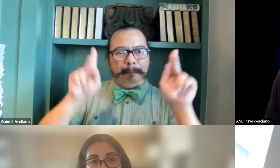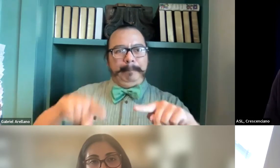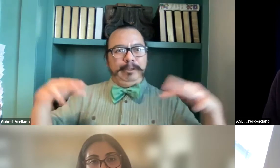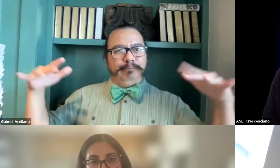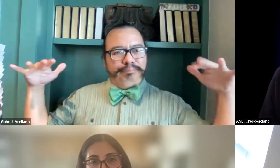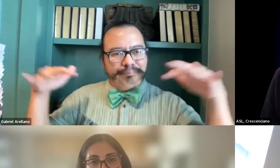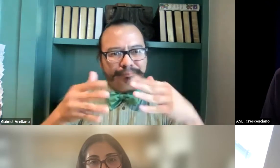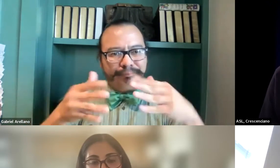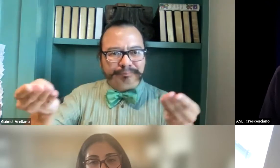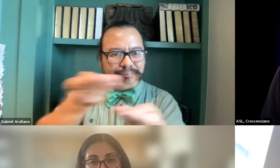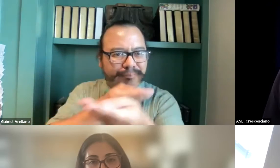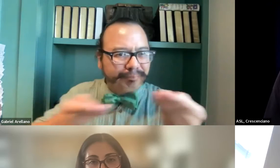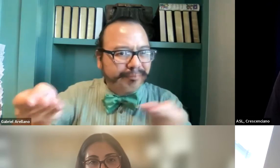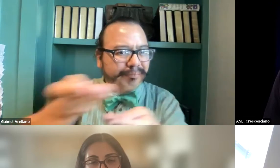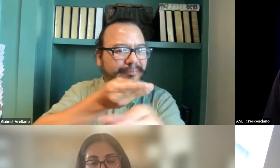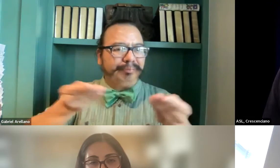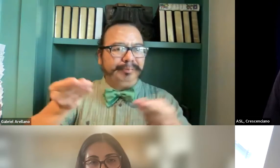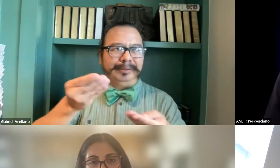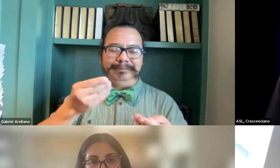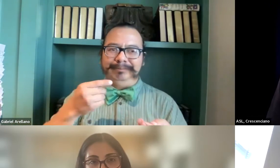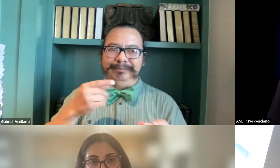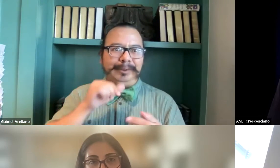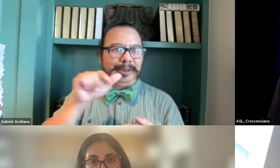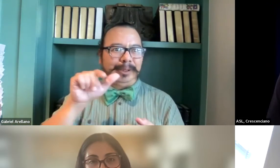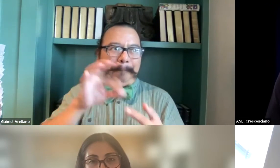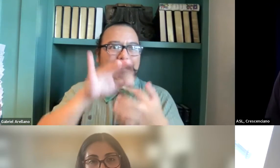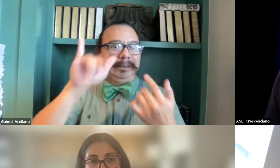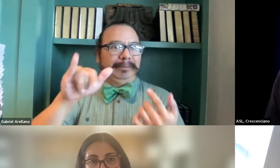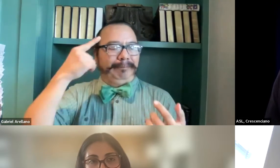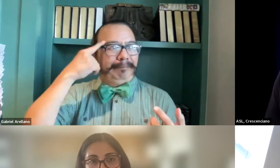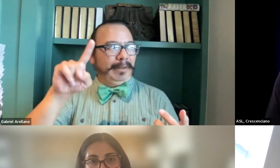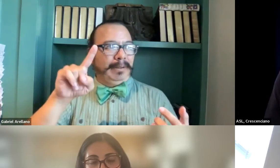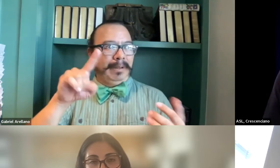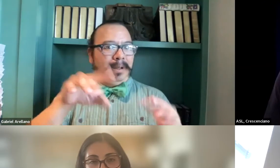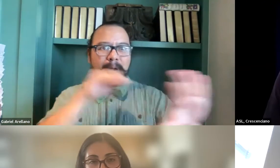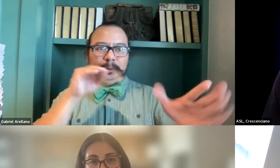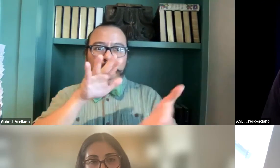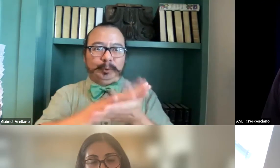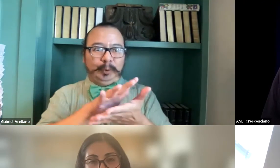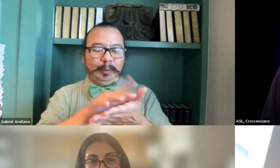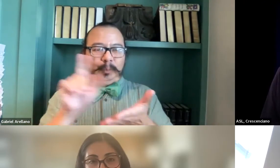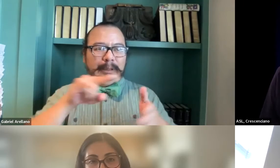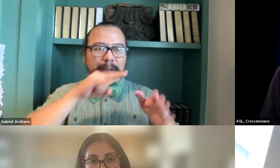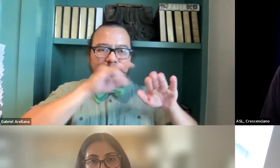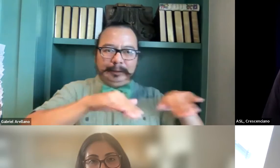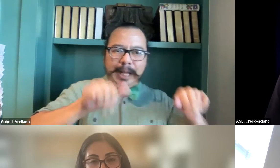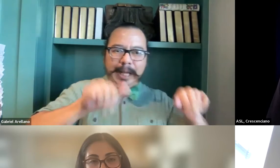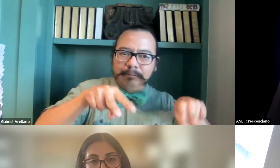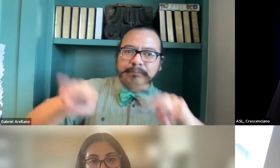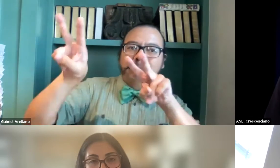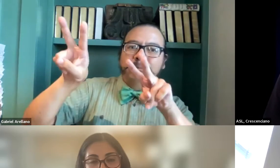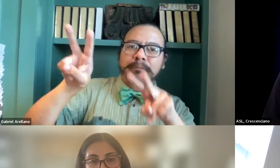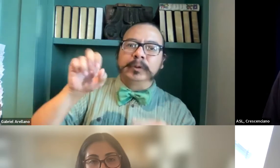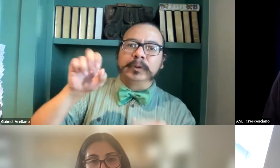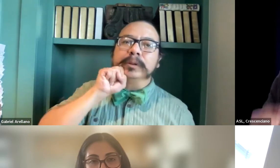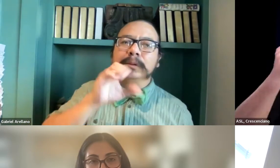ASL, Crescenciano: that culture is a collectivist culture, meaning that the community comes together to share information, to share resources,